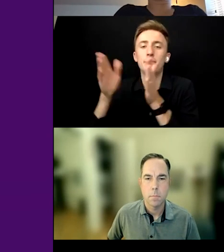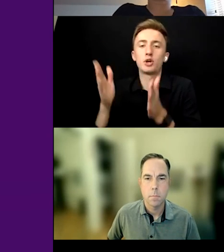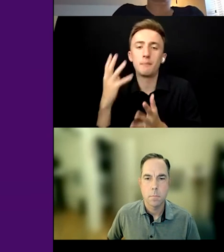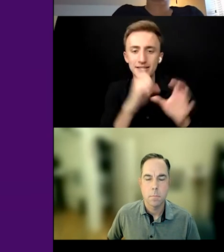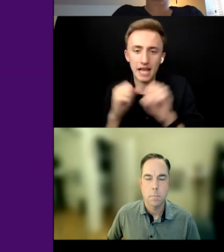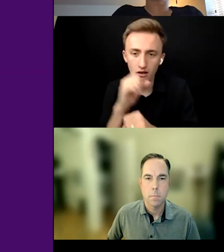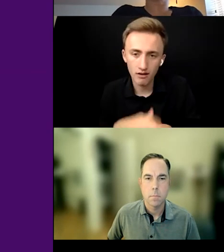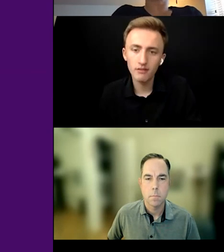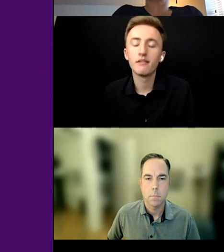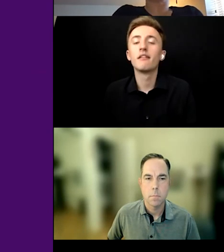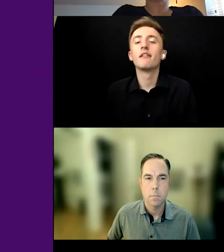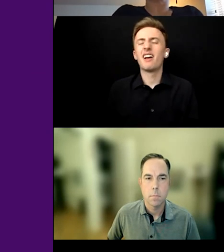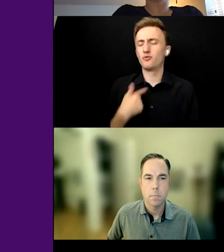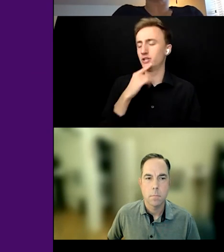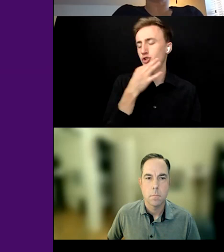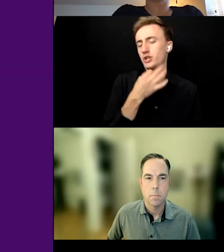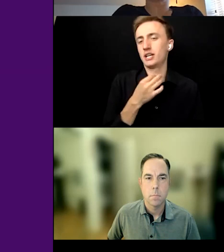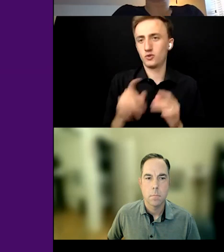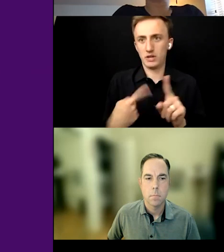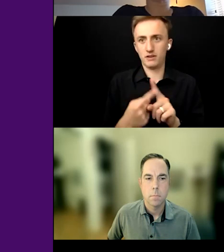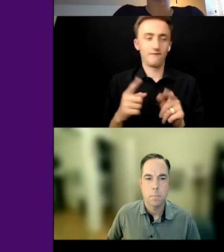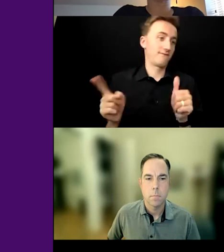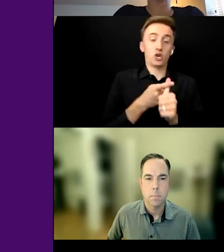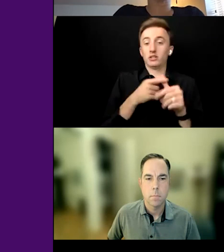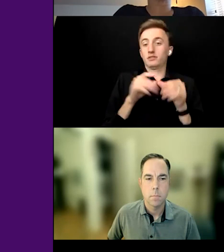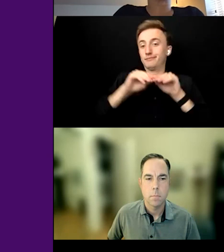curious about this when it first came out, and quite quickly gave up on it. Because it